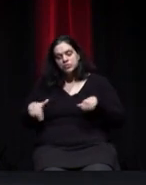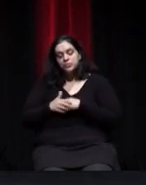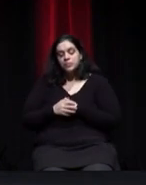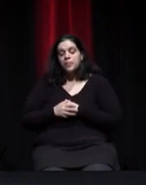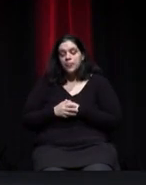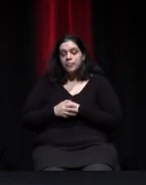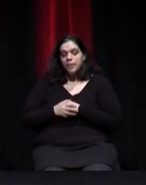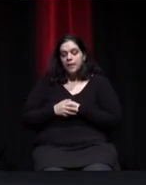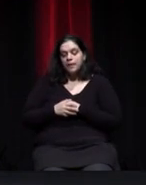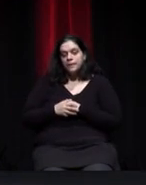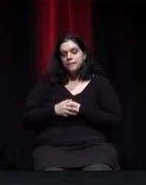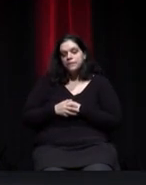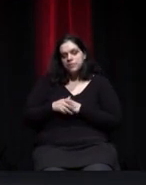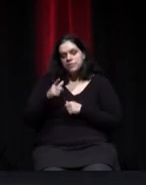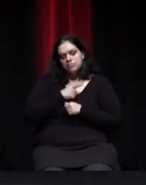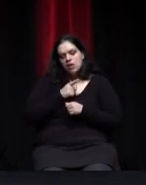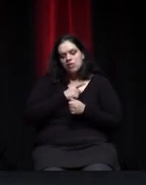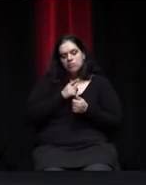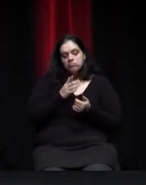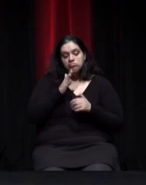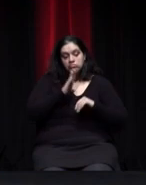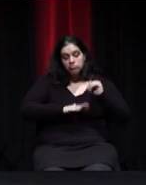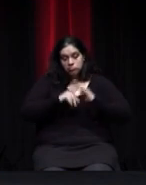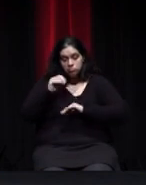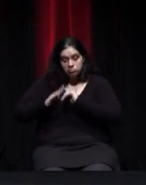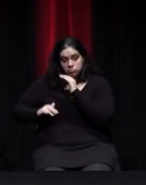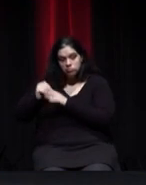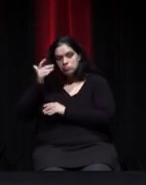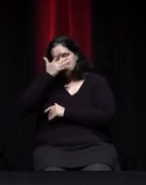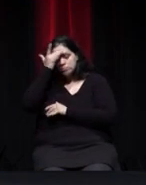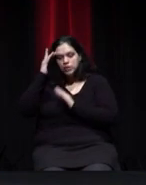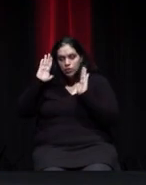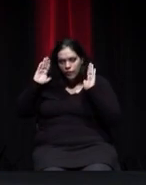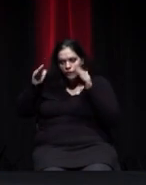There are certain human activities that are empowered to do so.